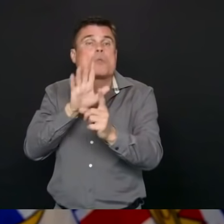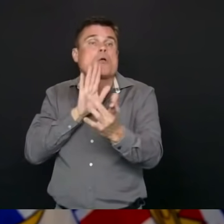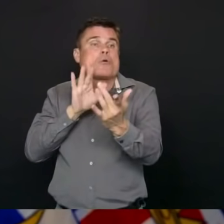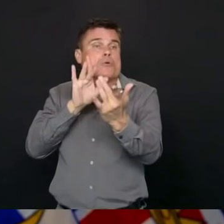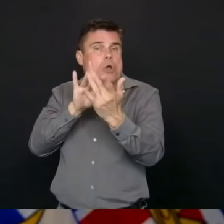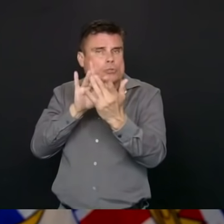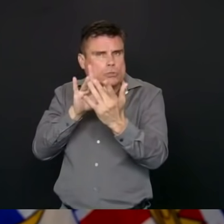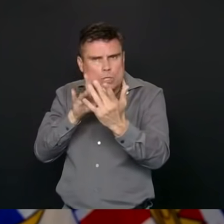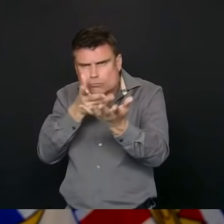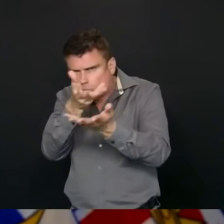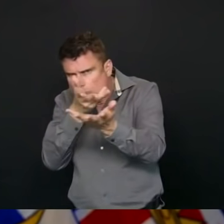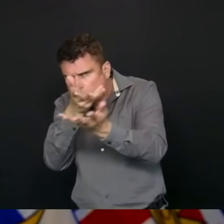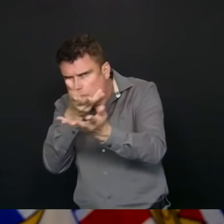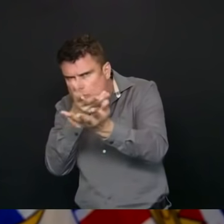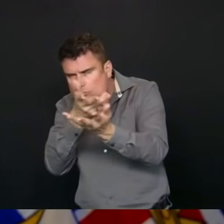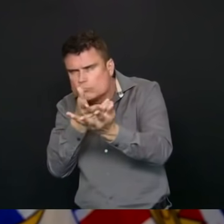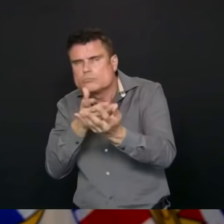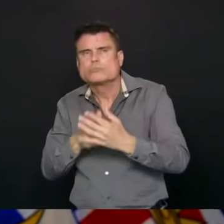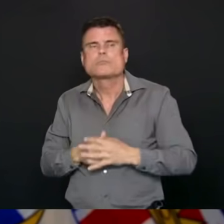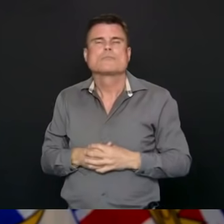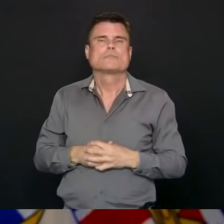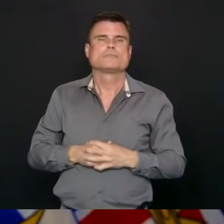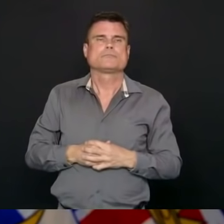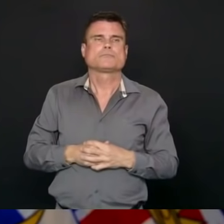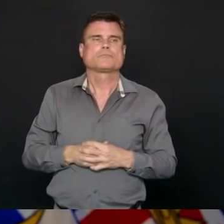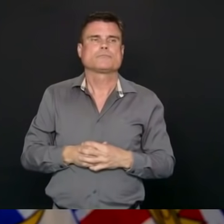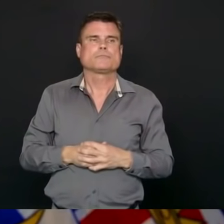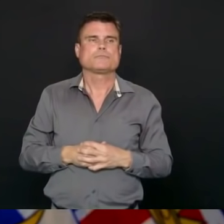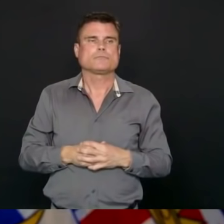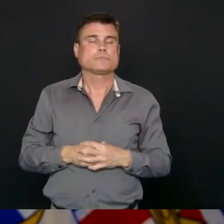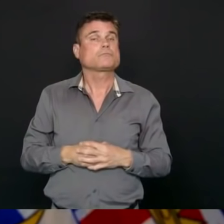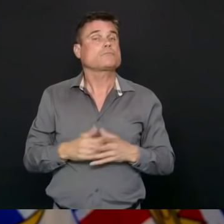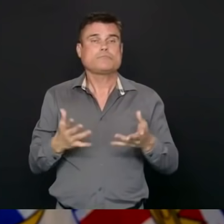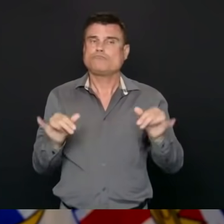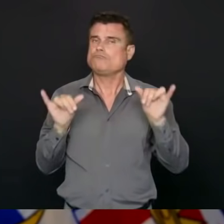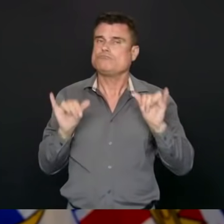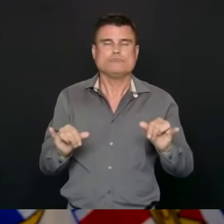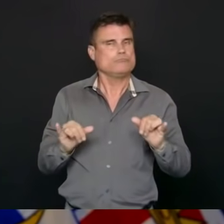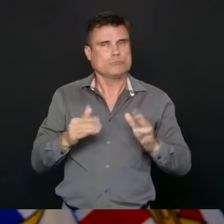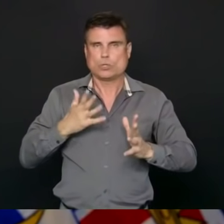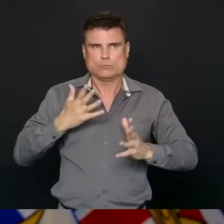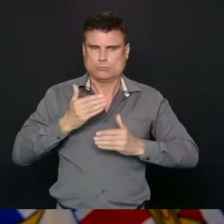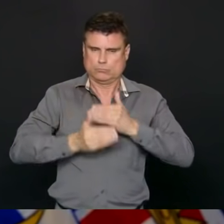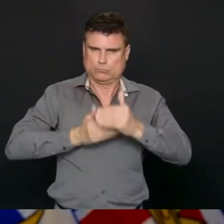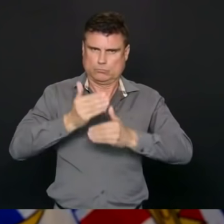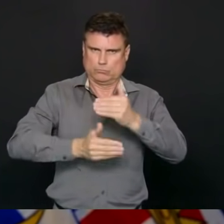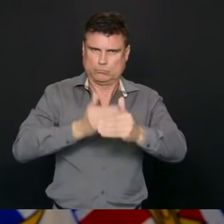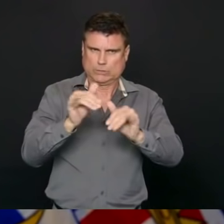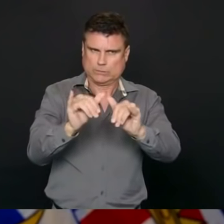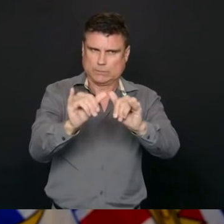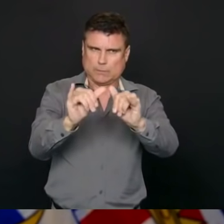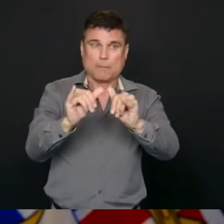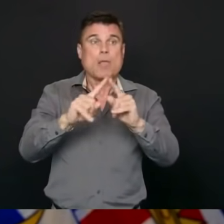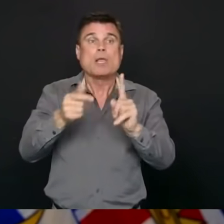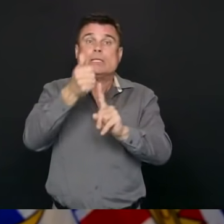This works best and is most efficient and is able to protect us all when we keep our circle small. And that comes back